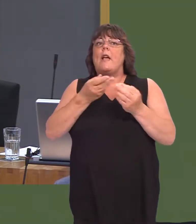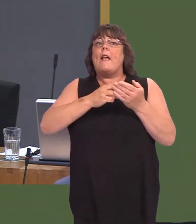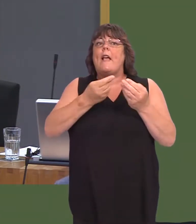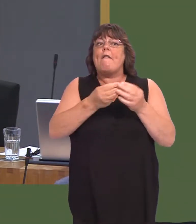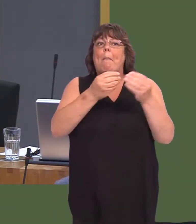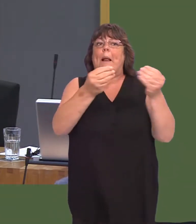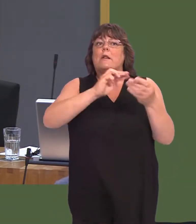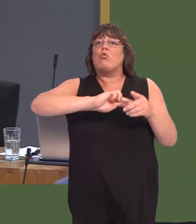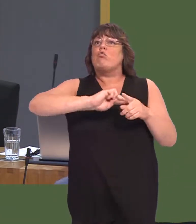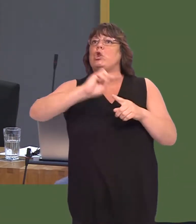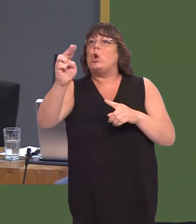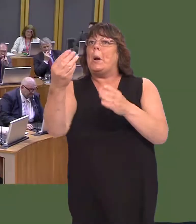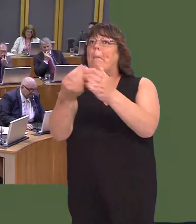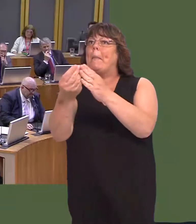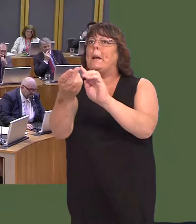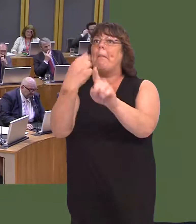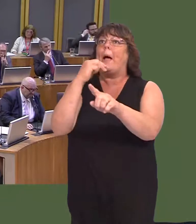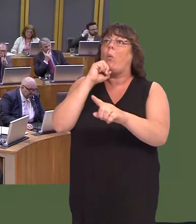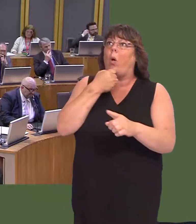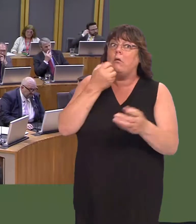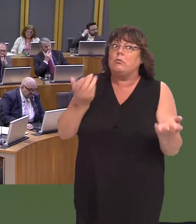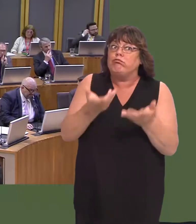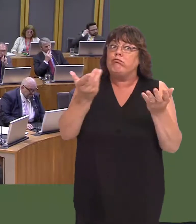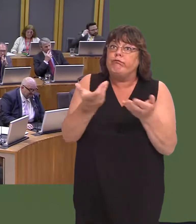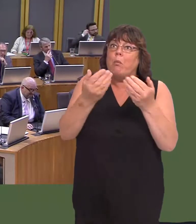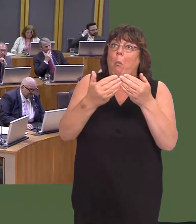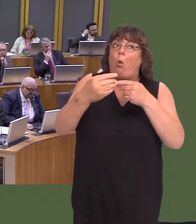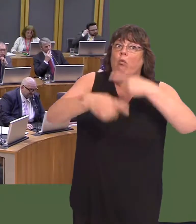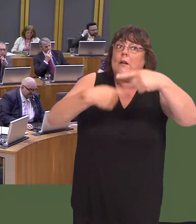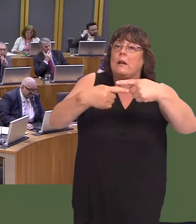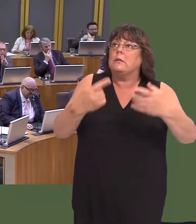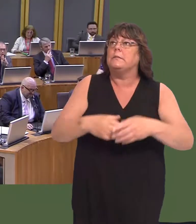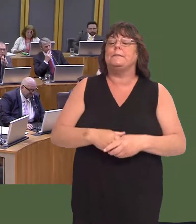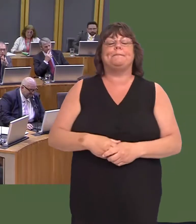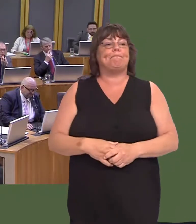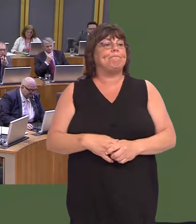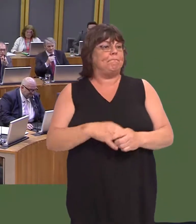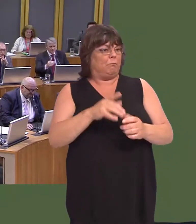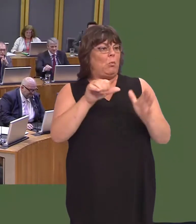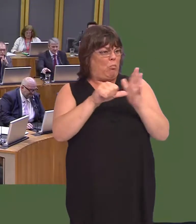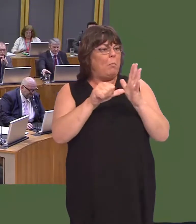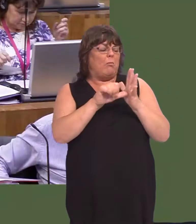we can reduce the use of plastic and polystyrene in our environment? Carwyn Jones: It is a problemóI agree with you there.